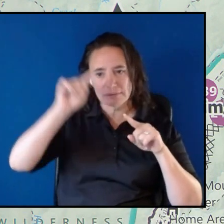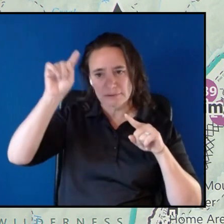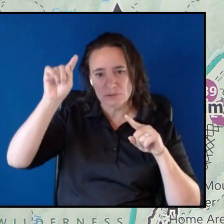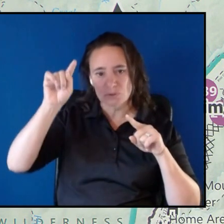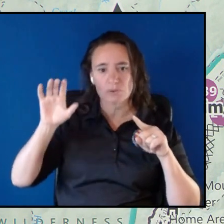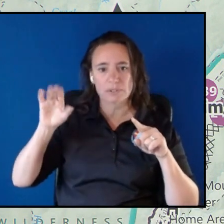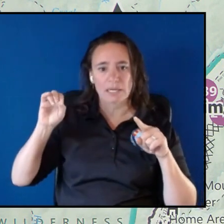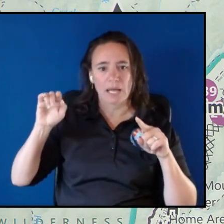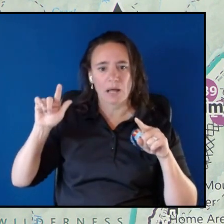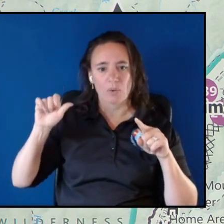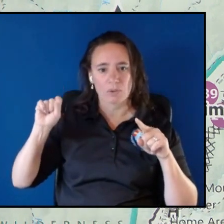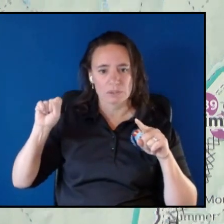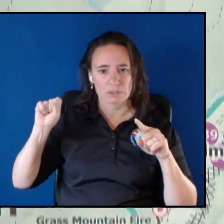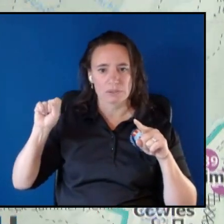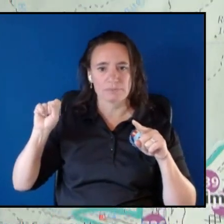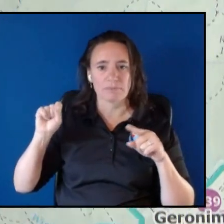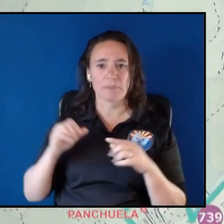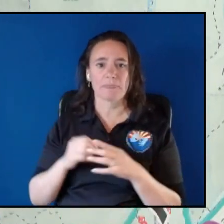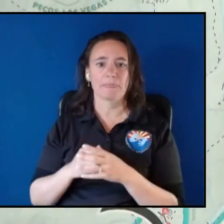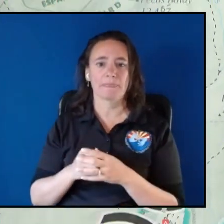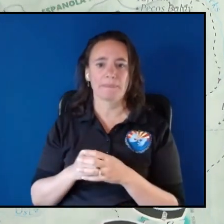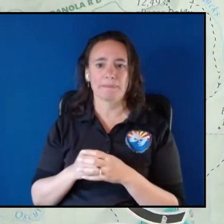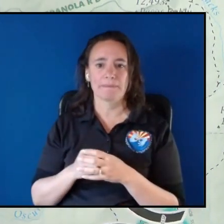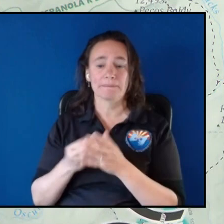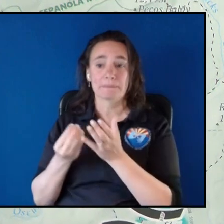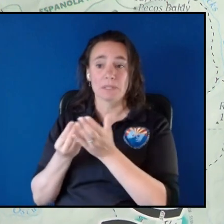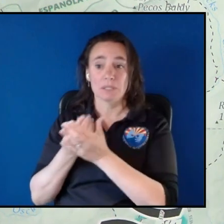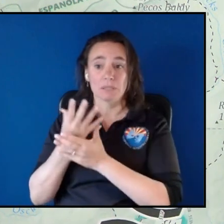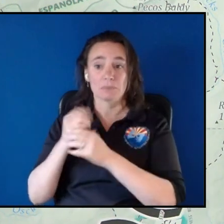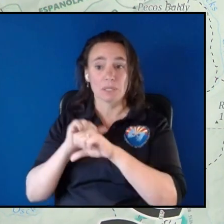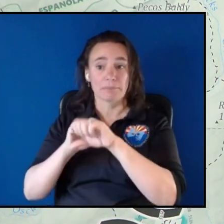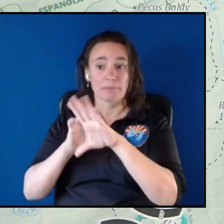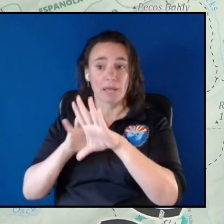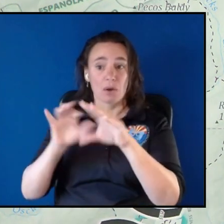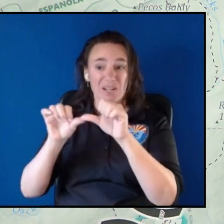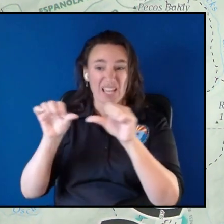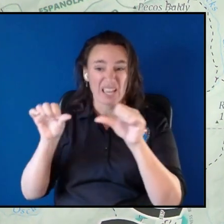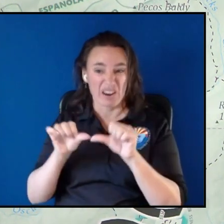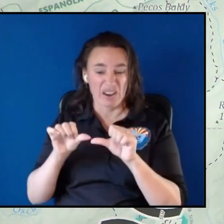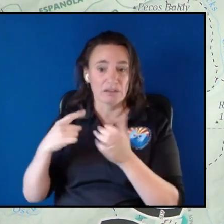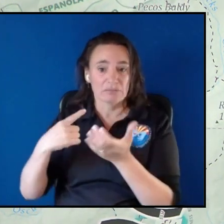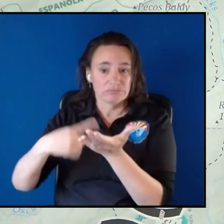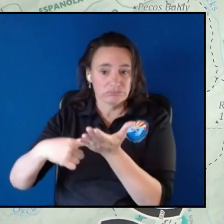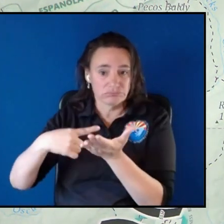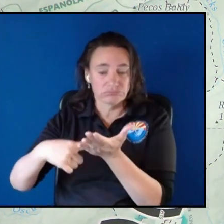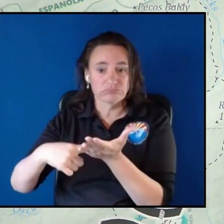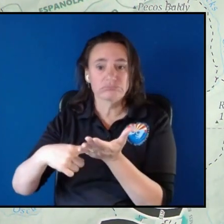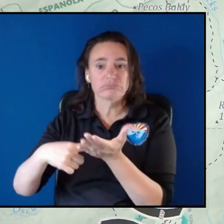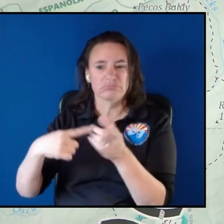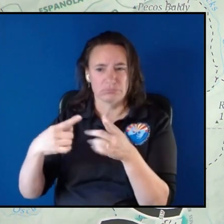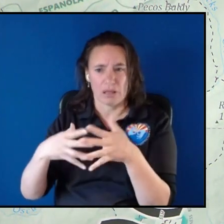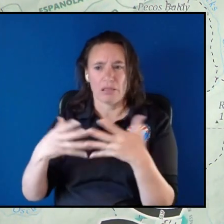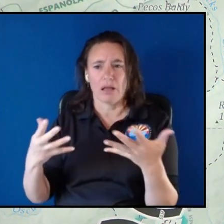The Spring Mountain area, this is the area we've been talking about up in here, quite a lot with the recent fire activity.